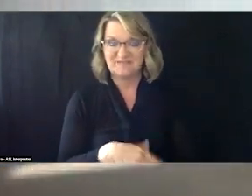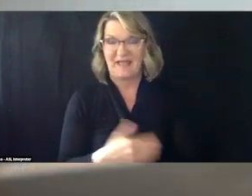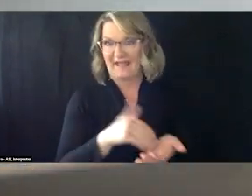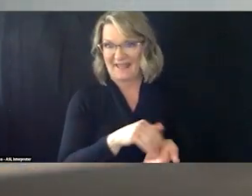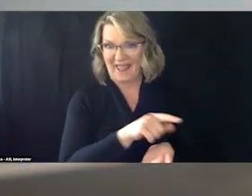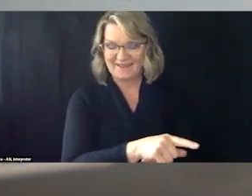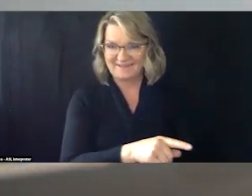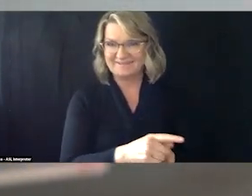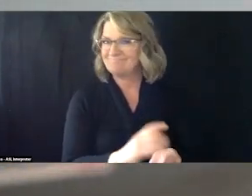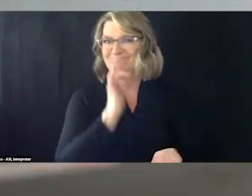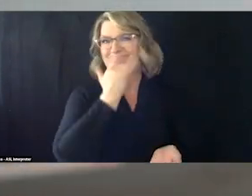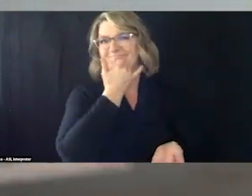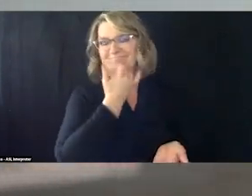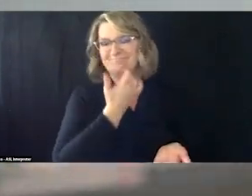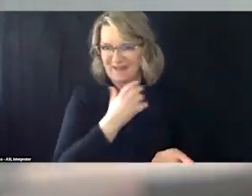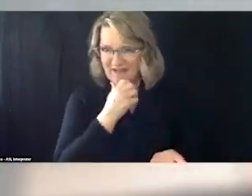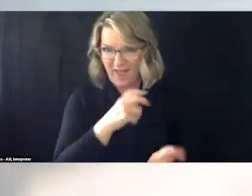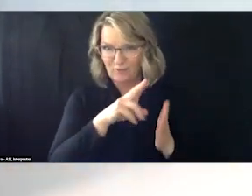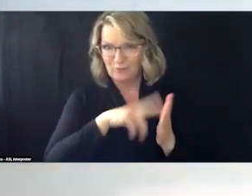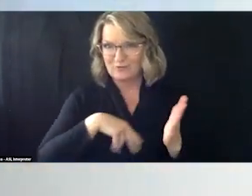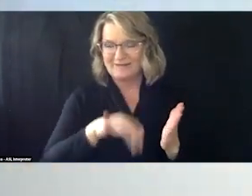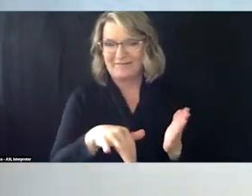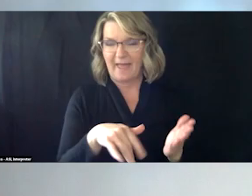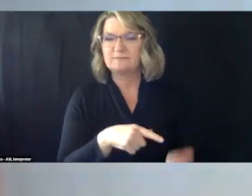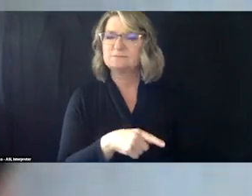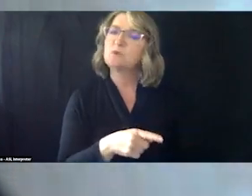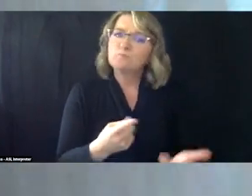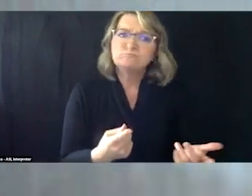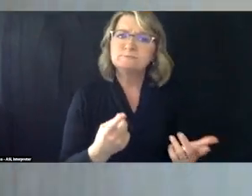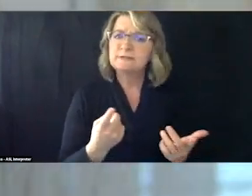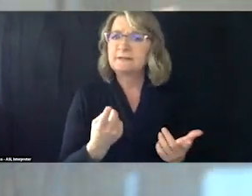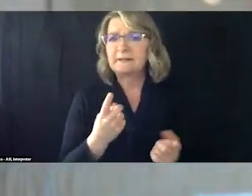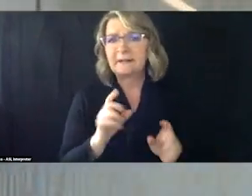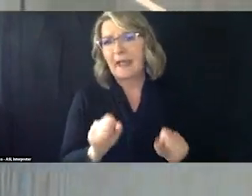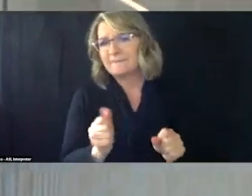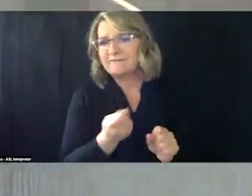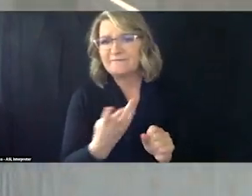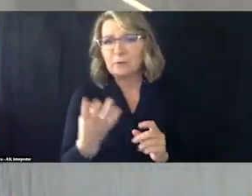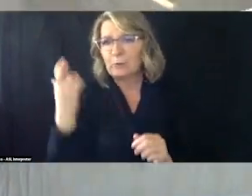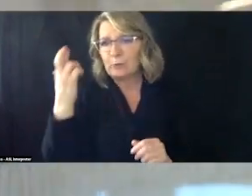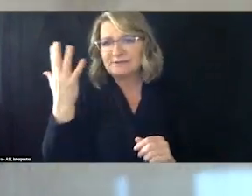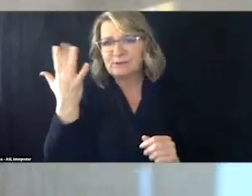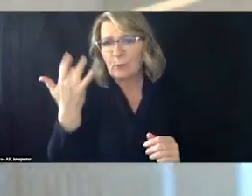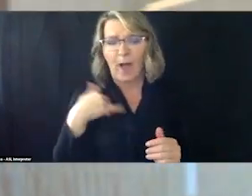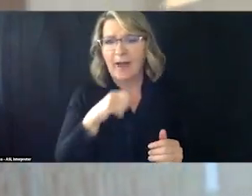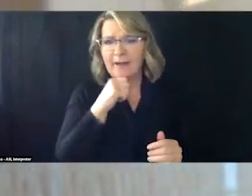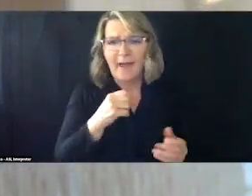and again this is about being misread so there could be various reasons why a ballot would be